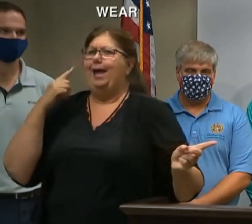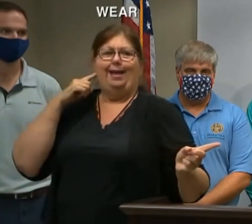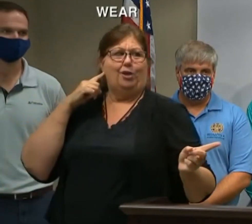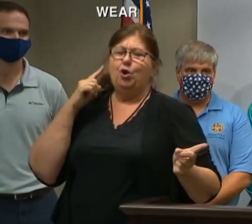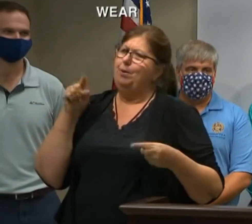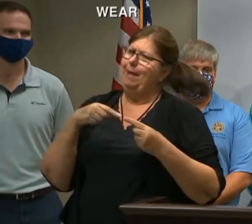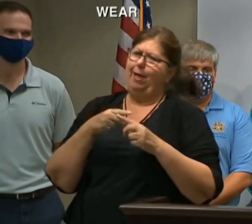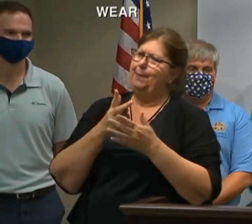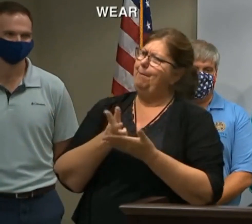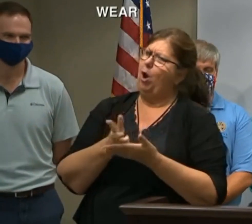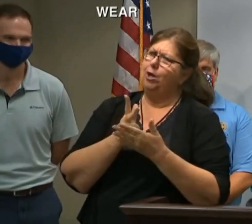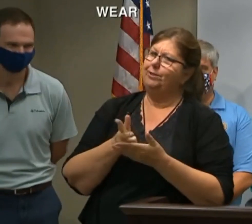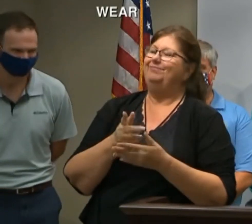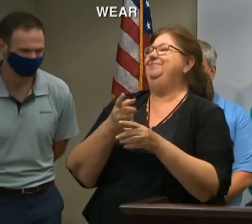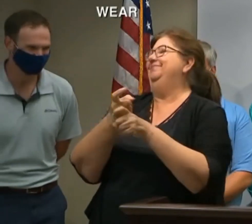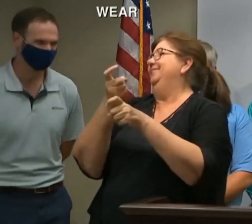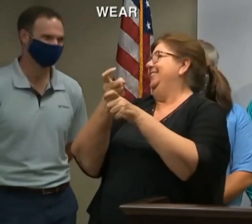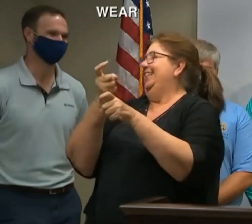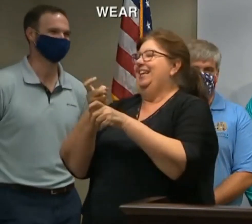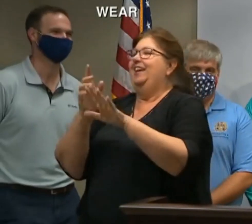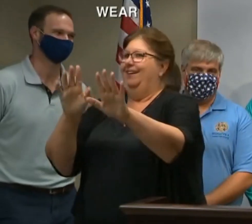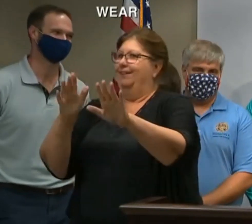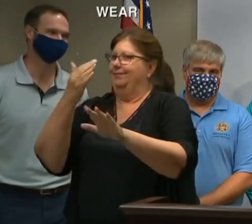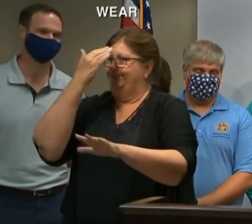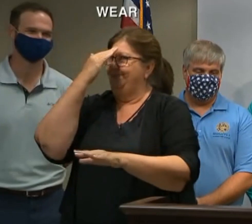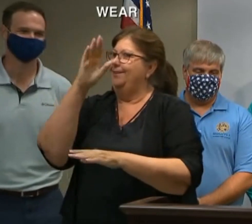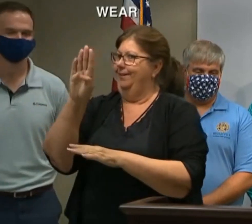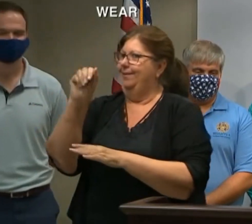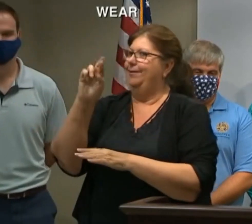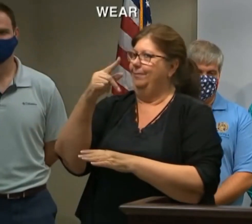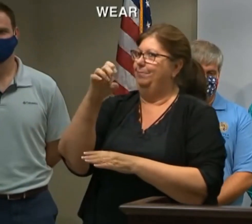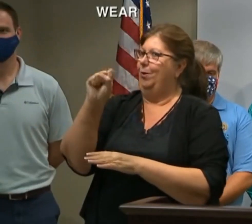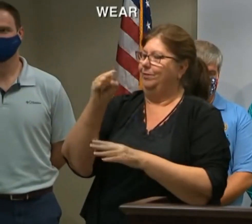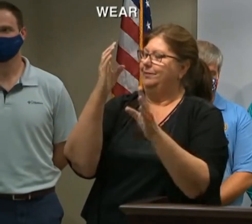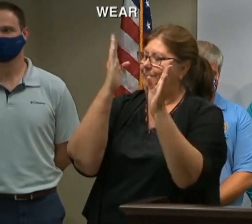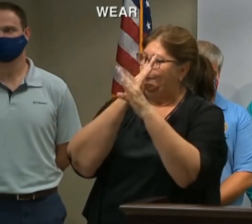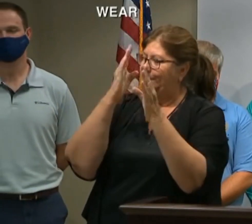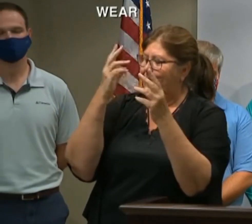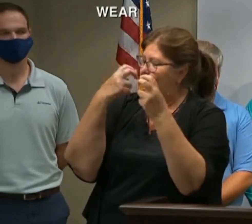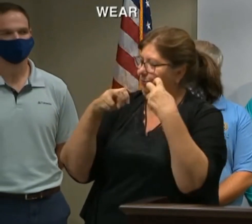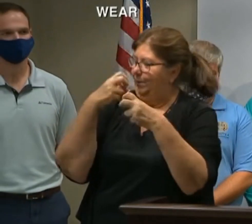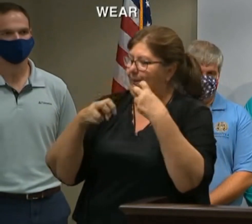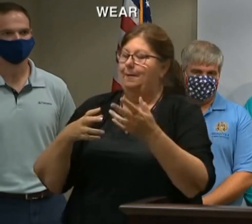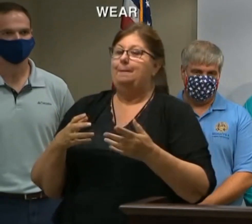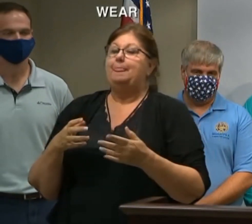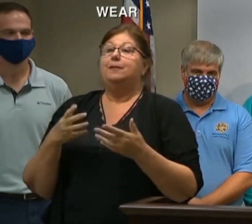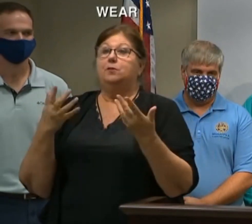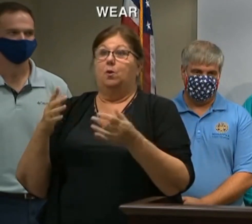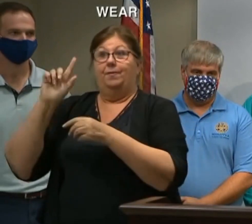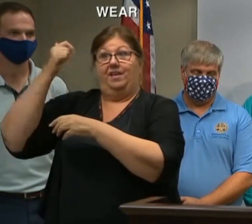kidding so uh so the commitment from from the governor is you know that